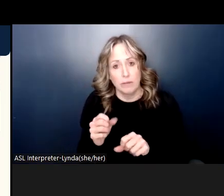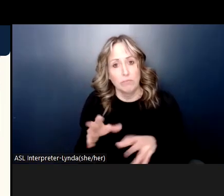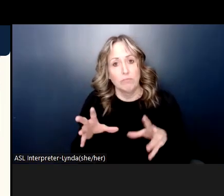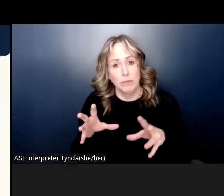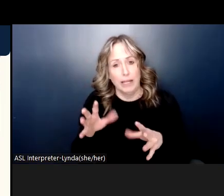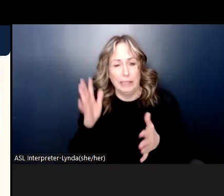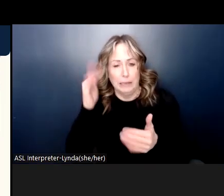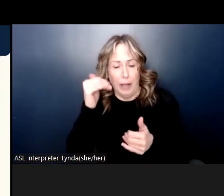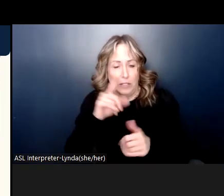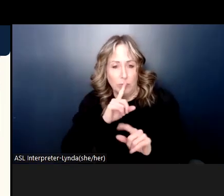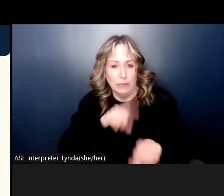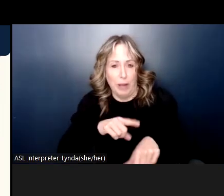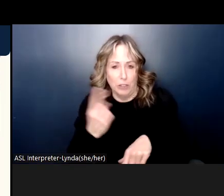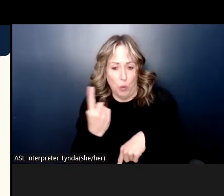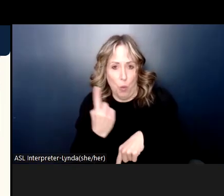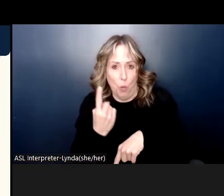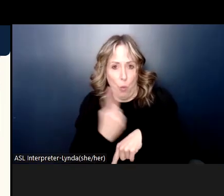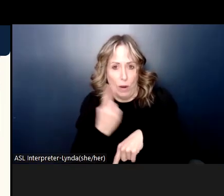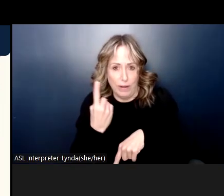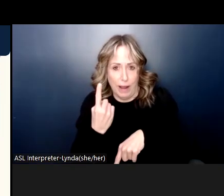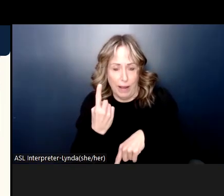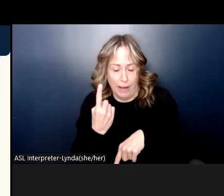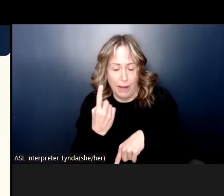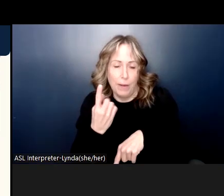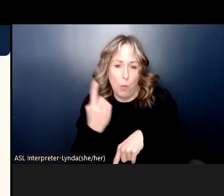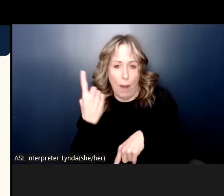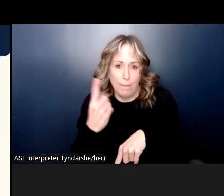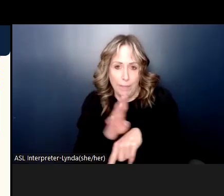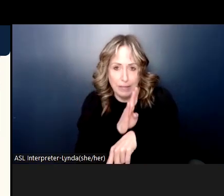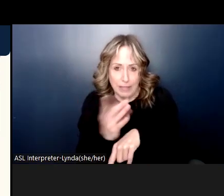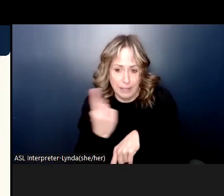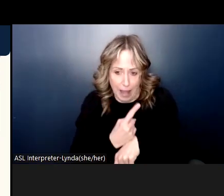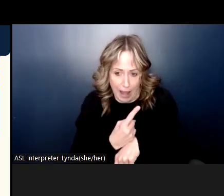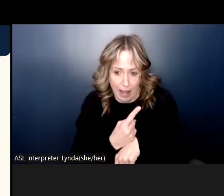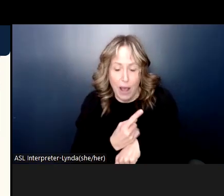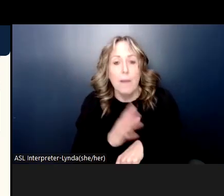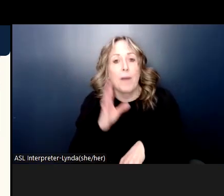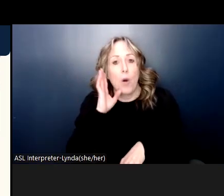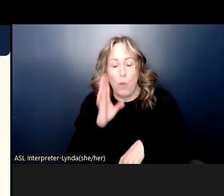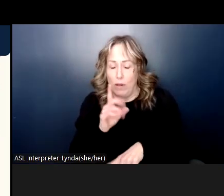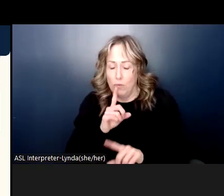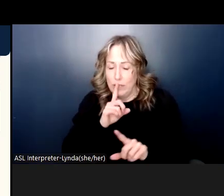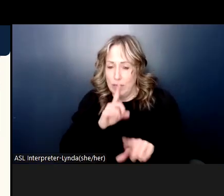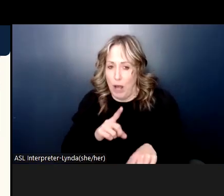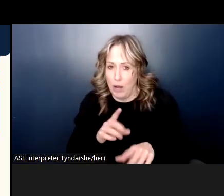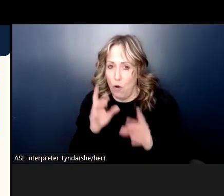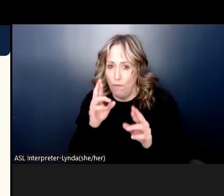But we do anticipate being able to get to most questions much, much sooner than that. How are we going to do that?